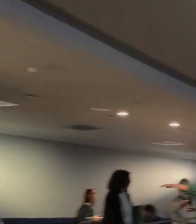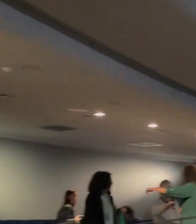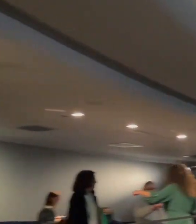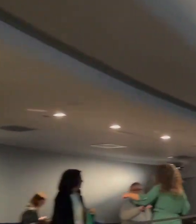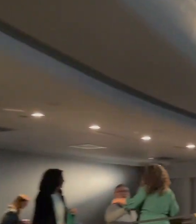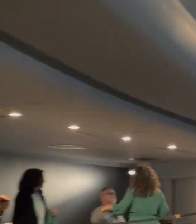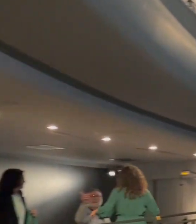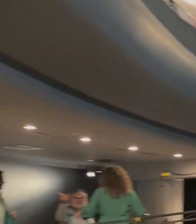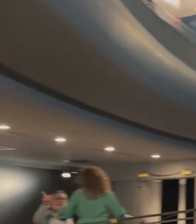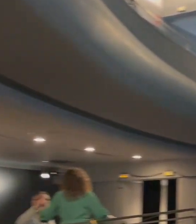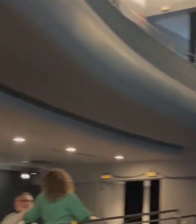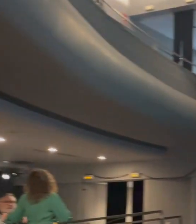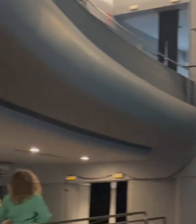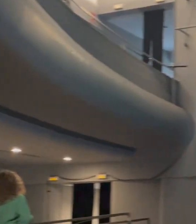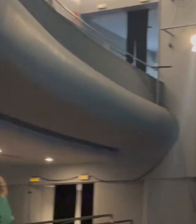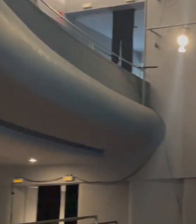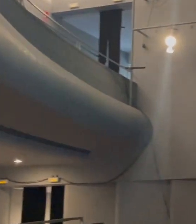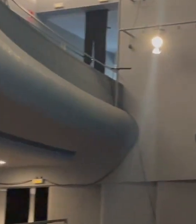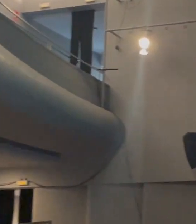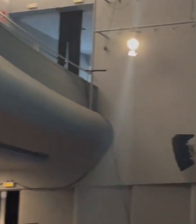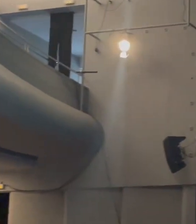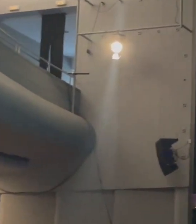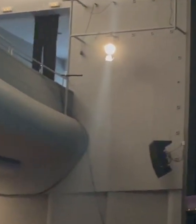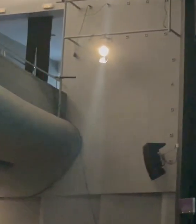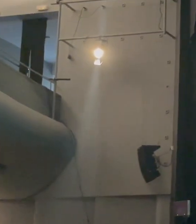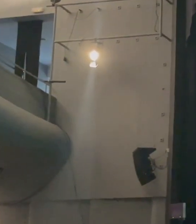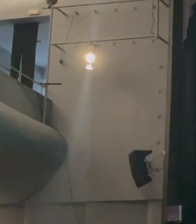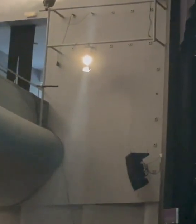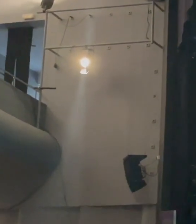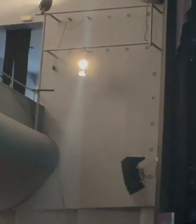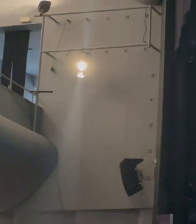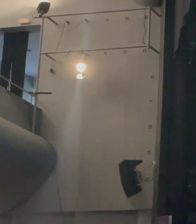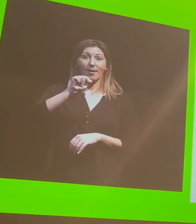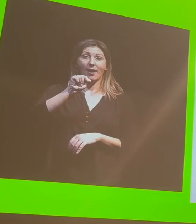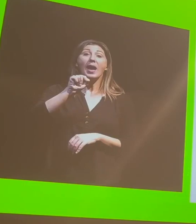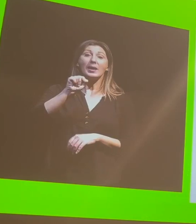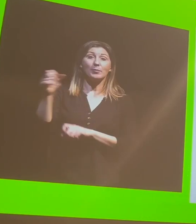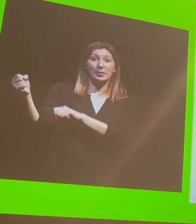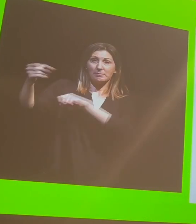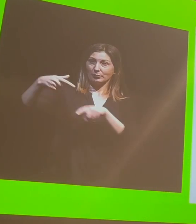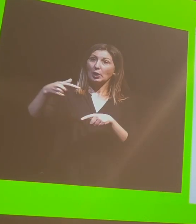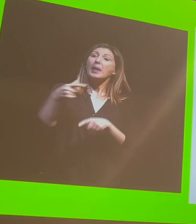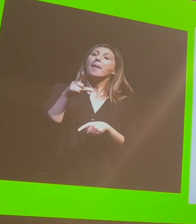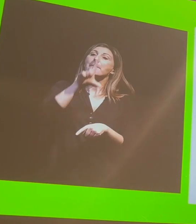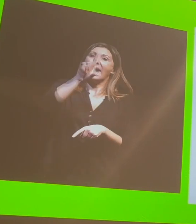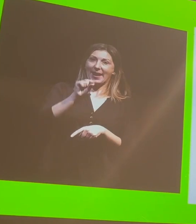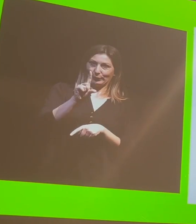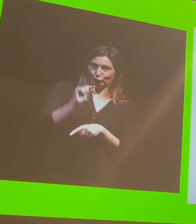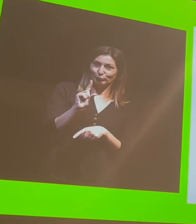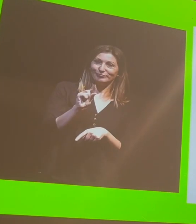built for the conference, and it's really great that it's now there for other people to be able to use in the future. Throughout the conference,